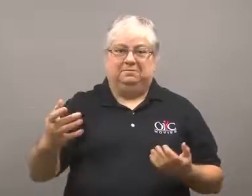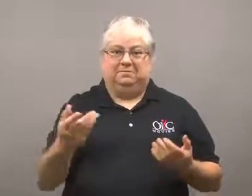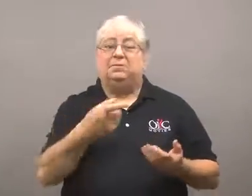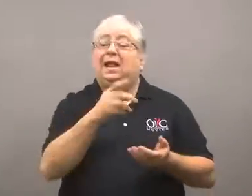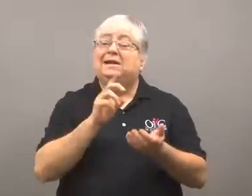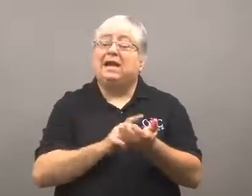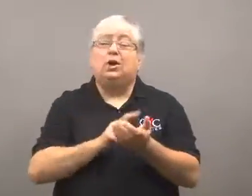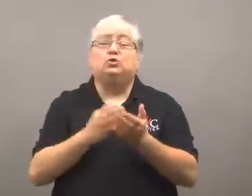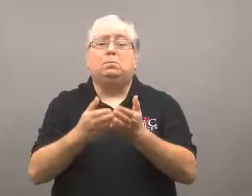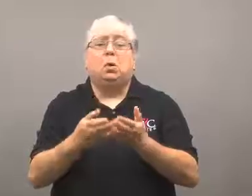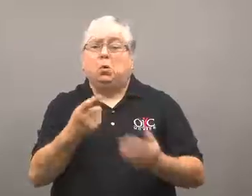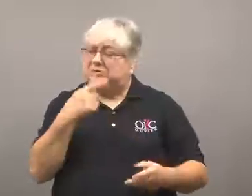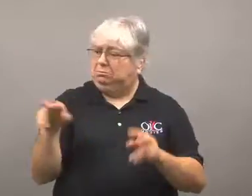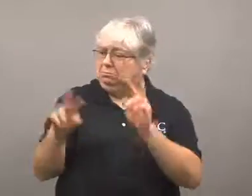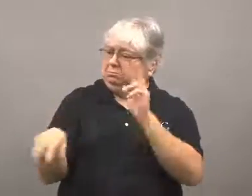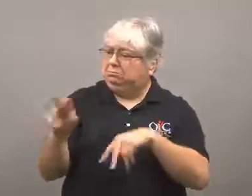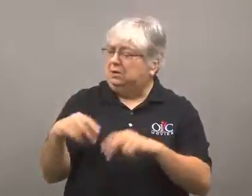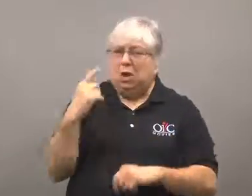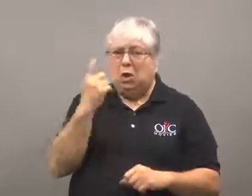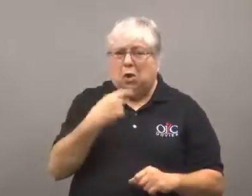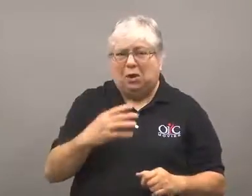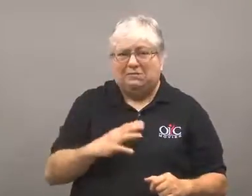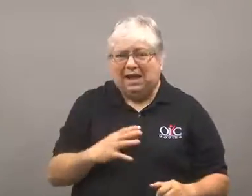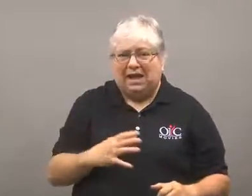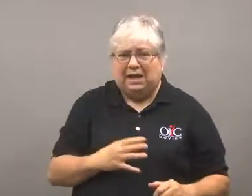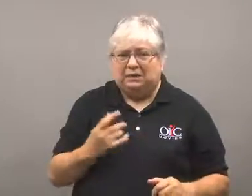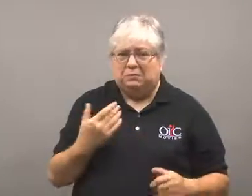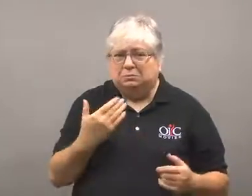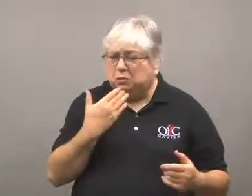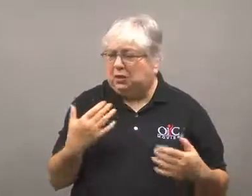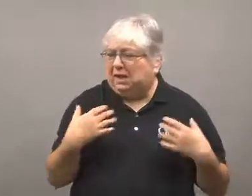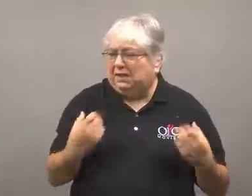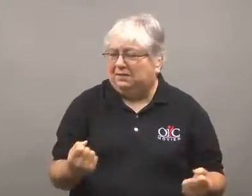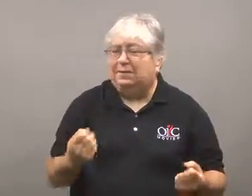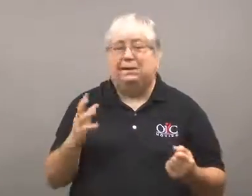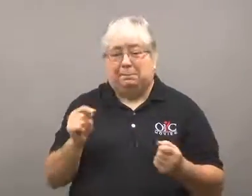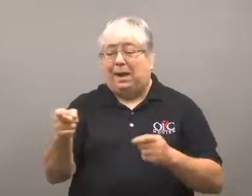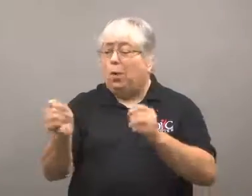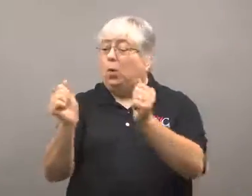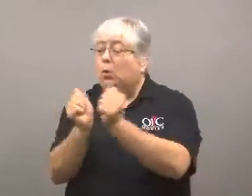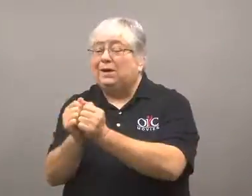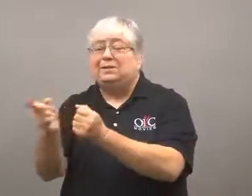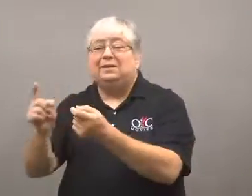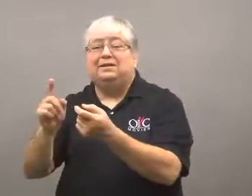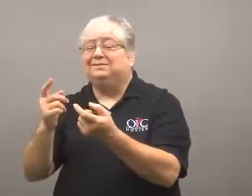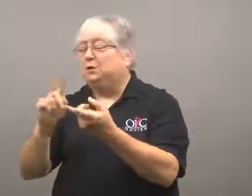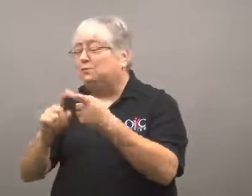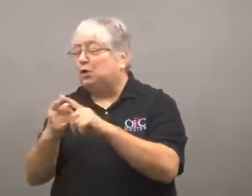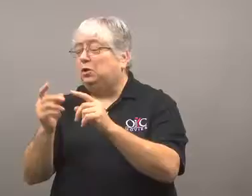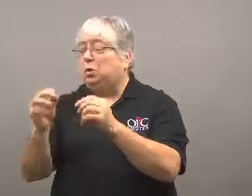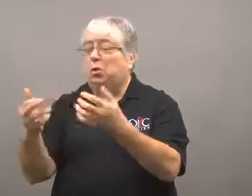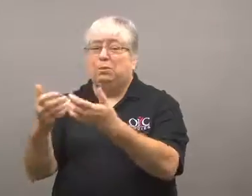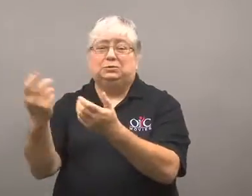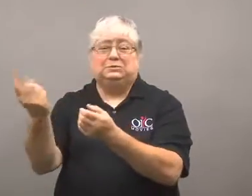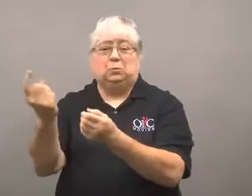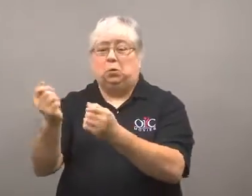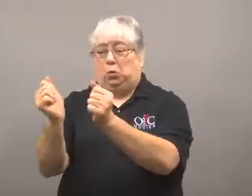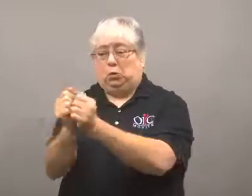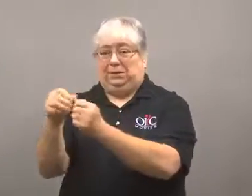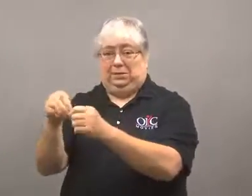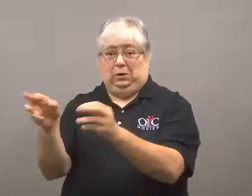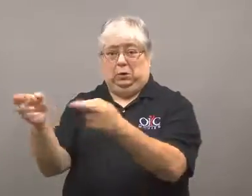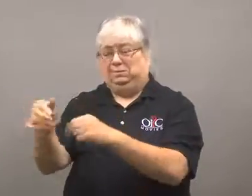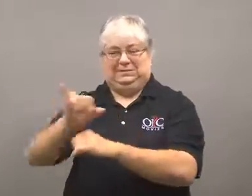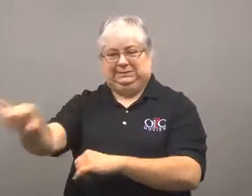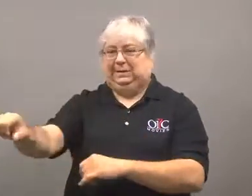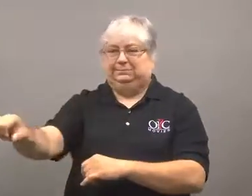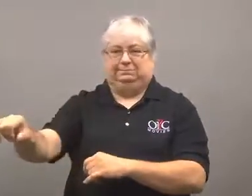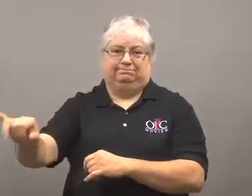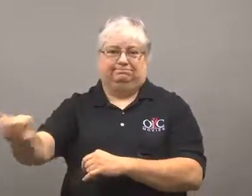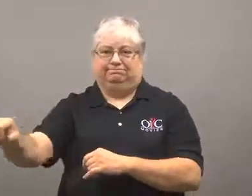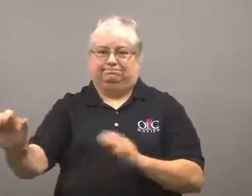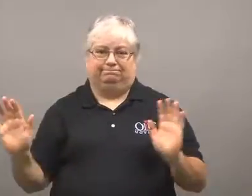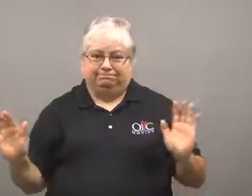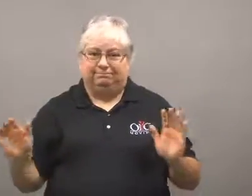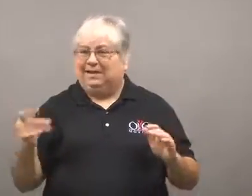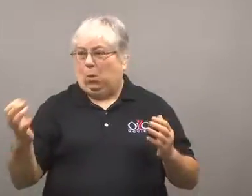The ship's doctor says he or she looks fine and is in good health.